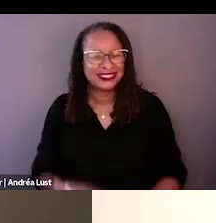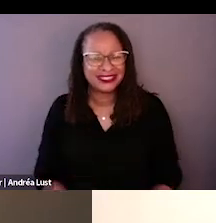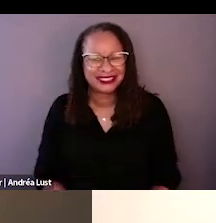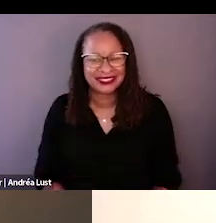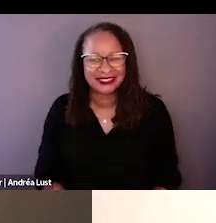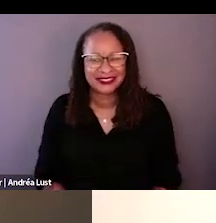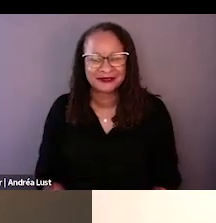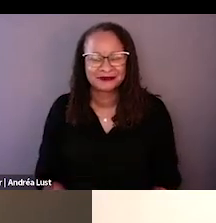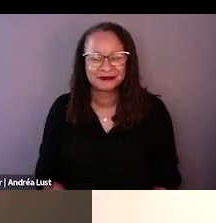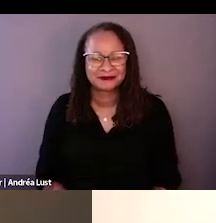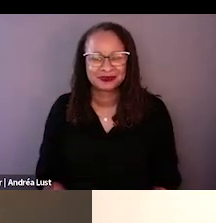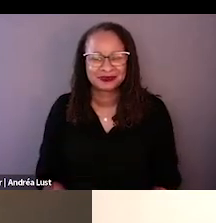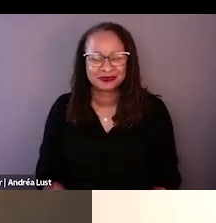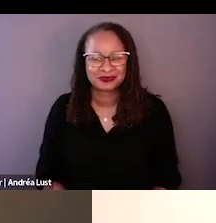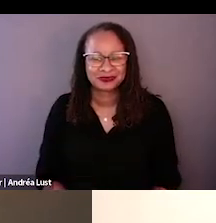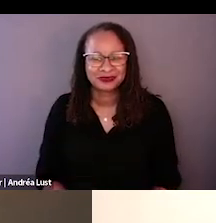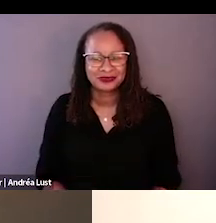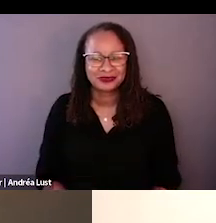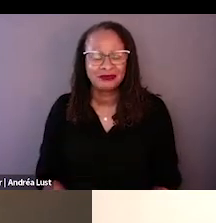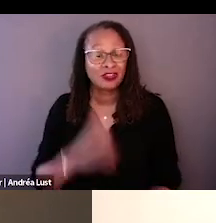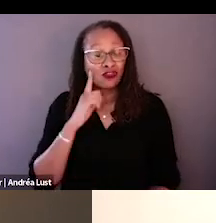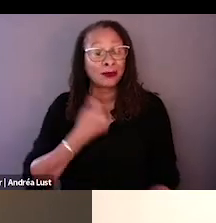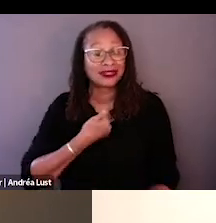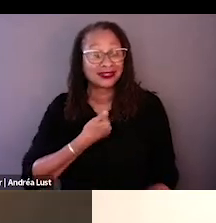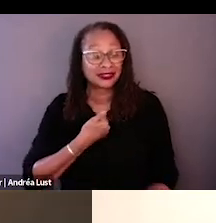second word war in Amsterdam, my home.